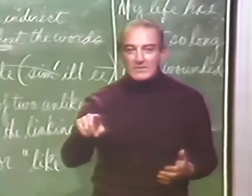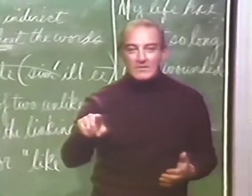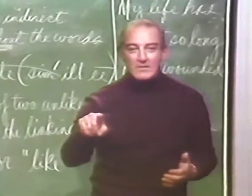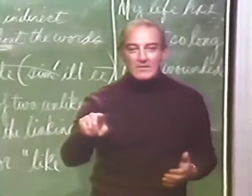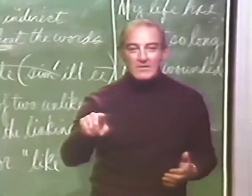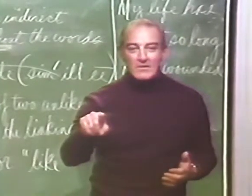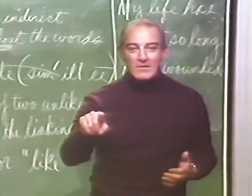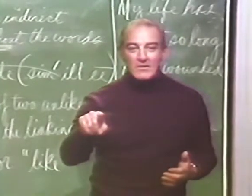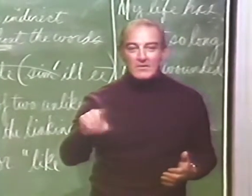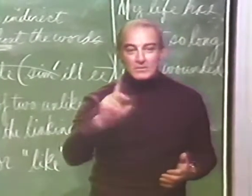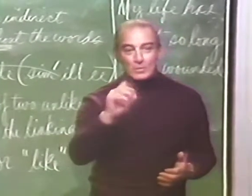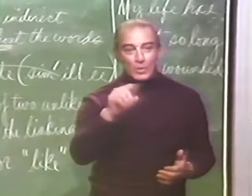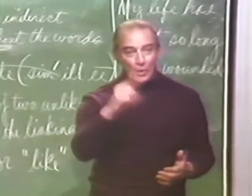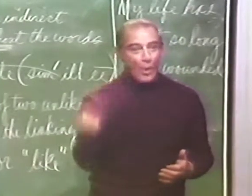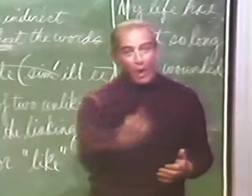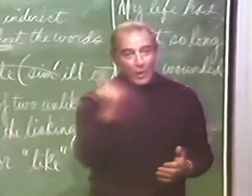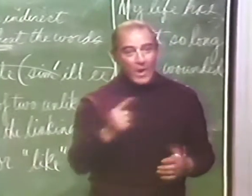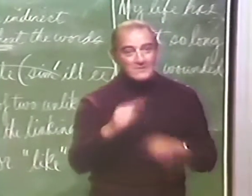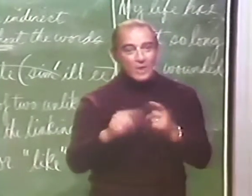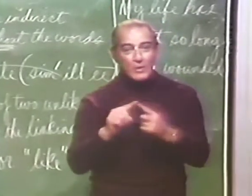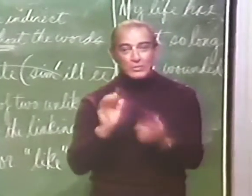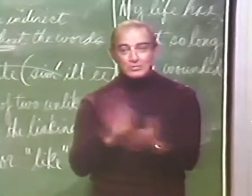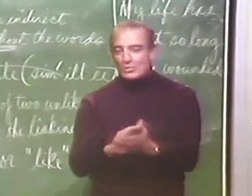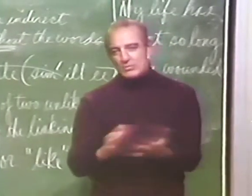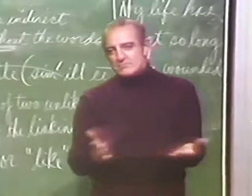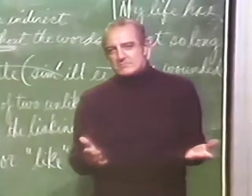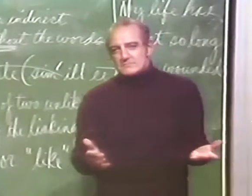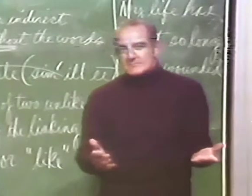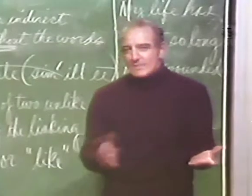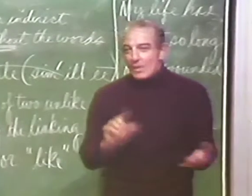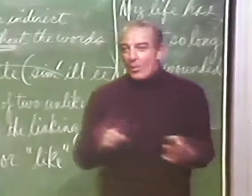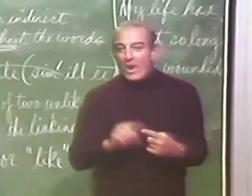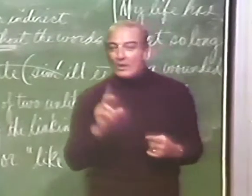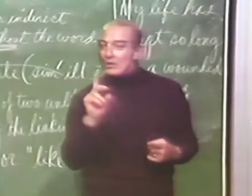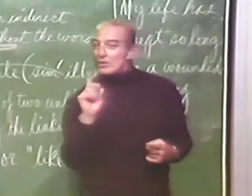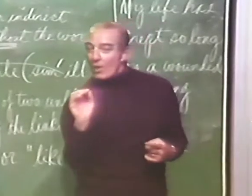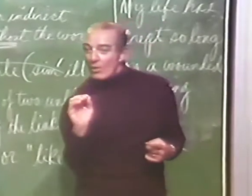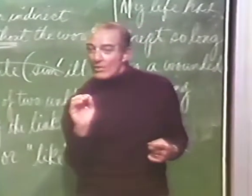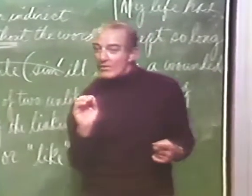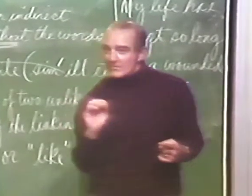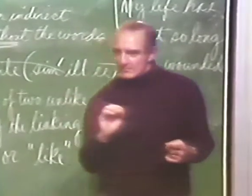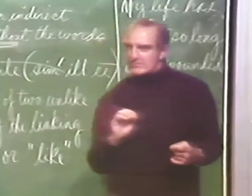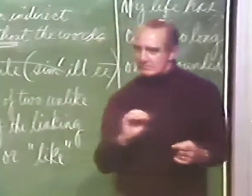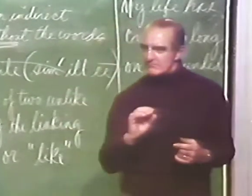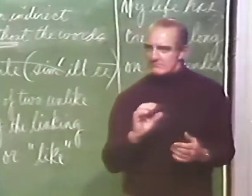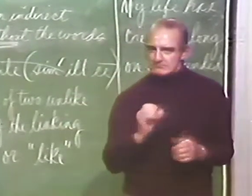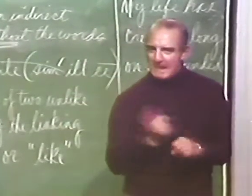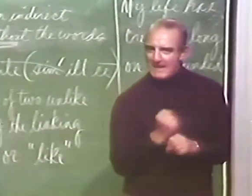DO YOU ALWAYS GO TO SCHOOL?